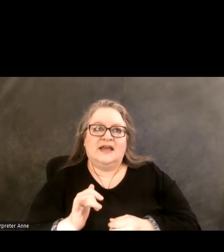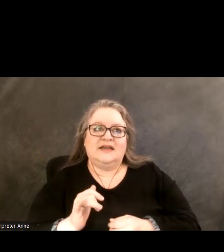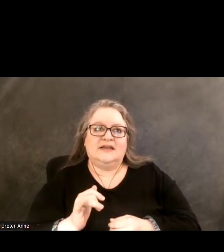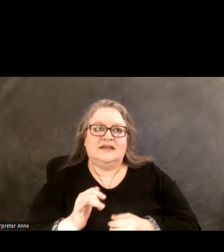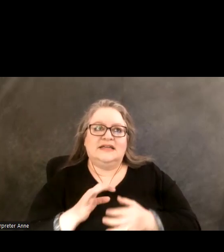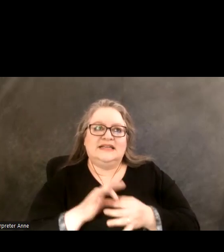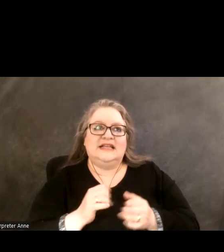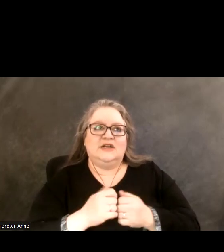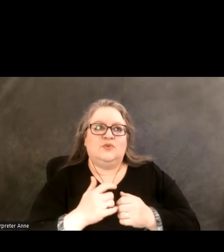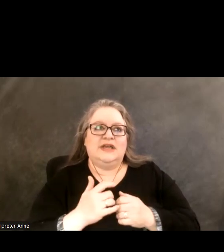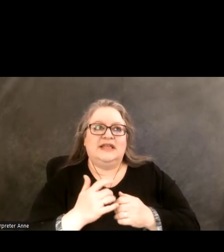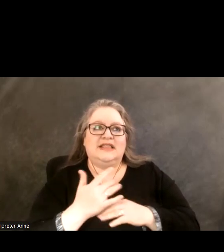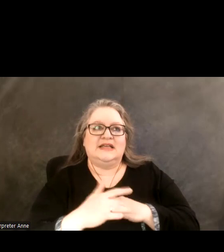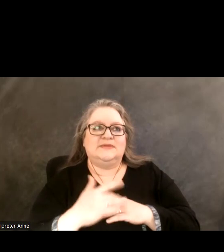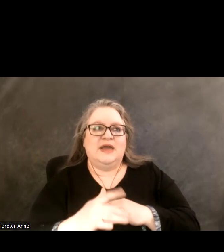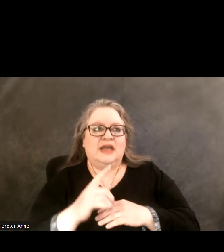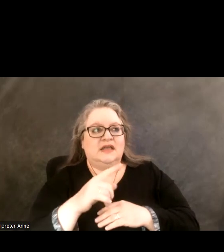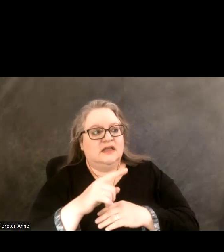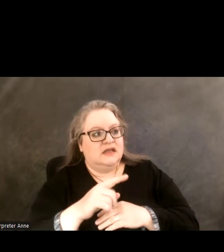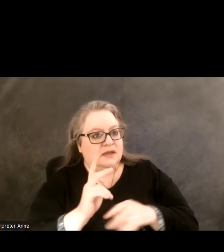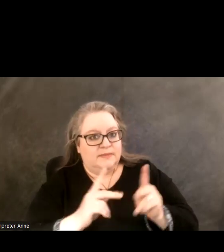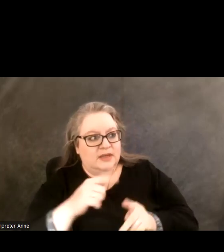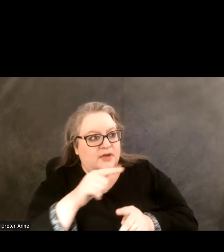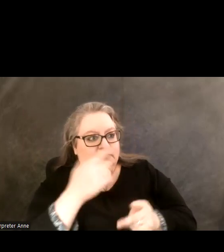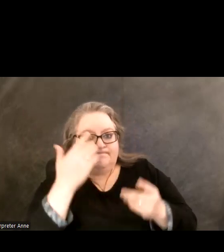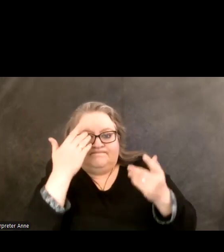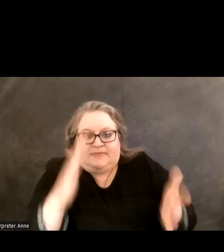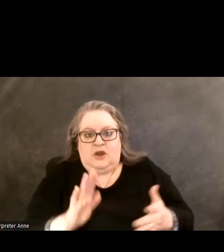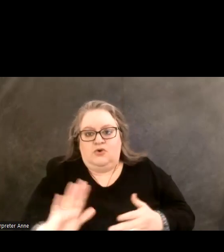where people may not know what their access needs are. Like,